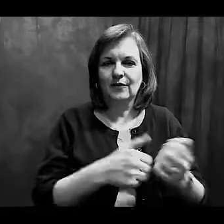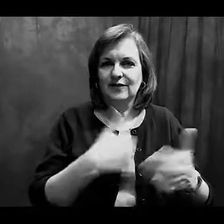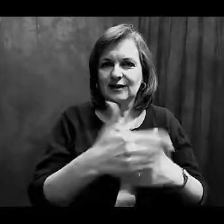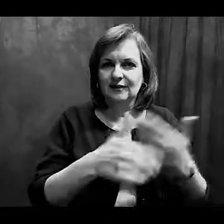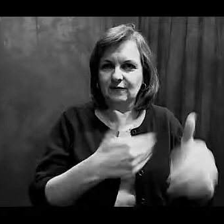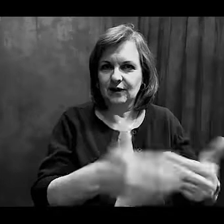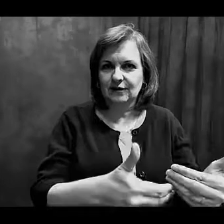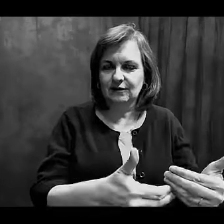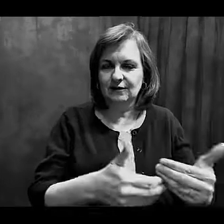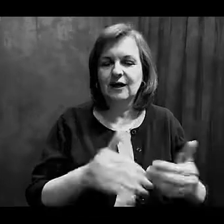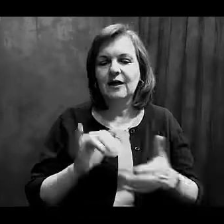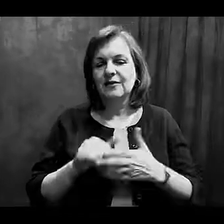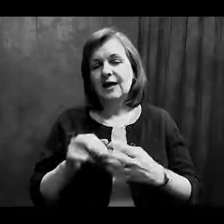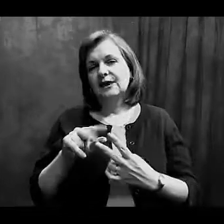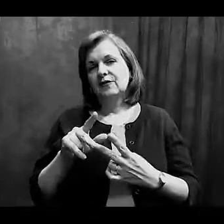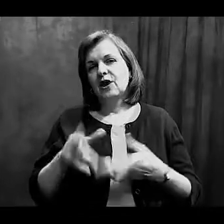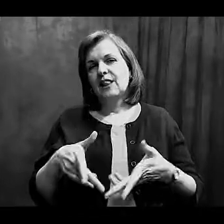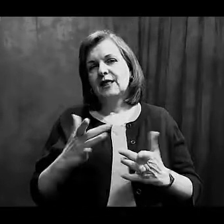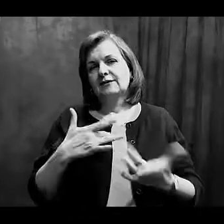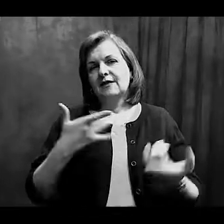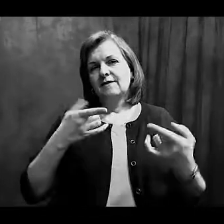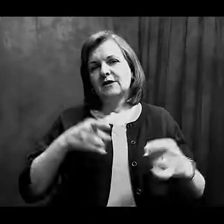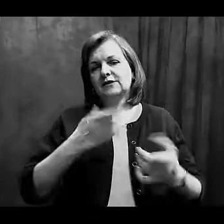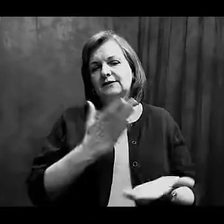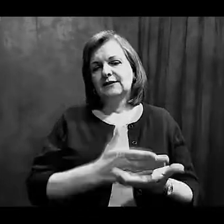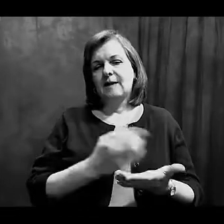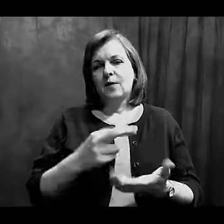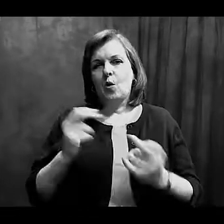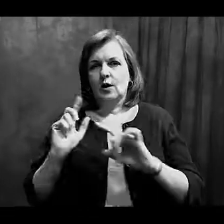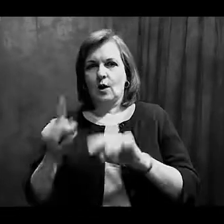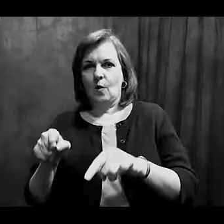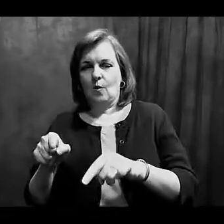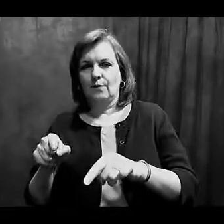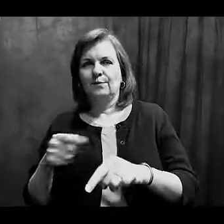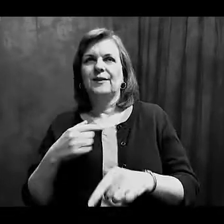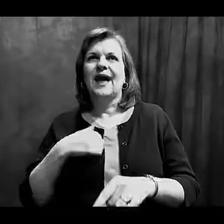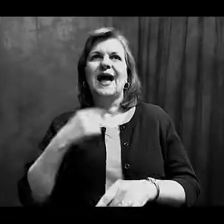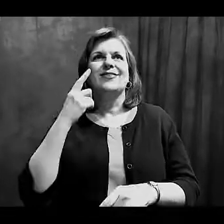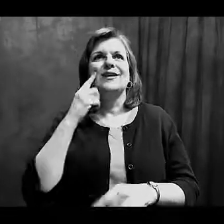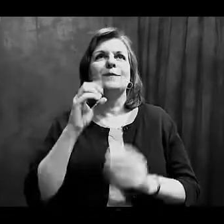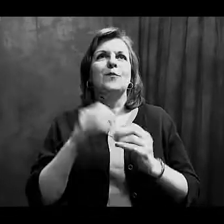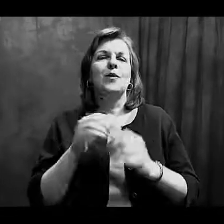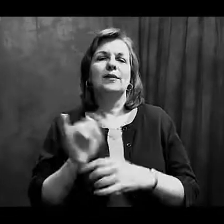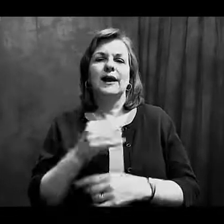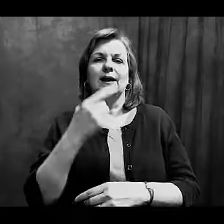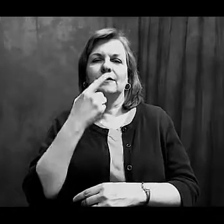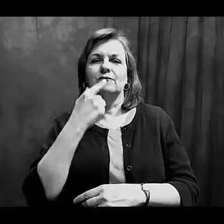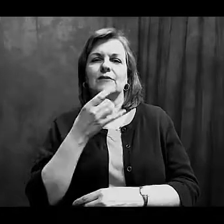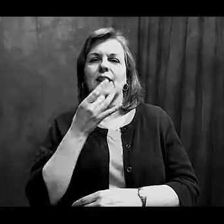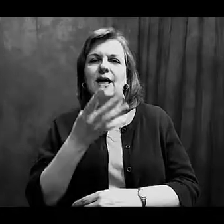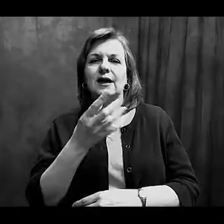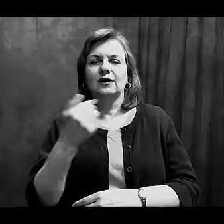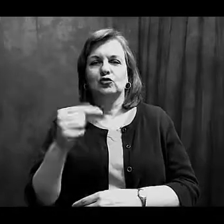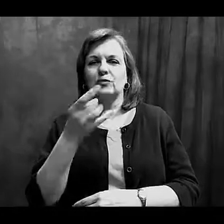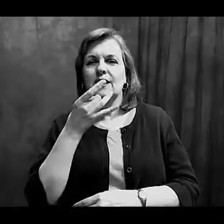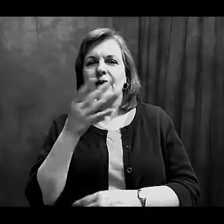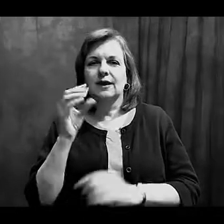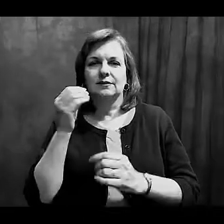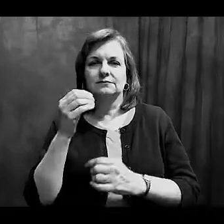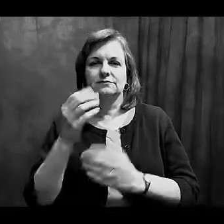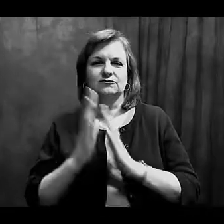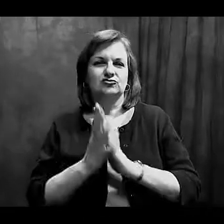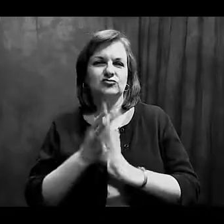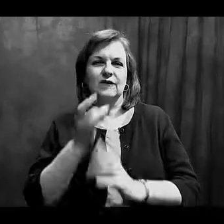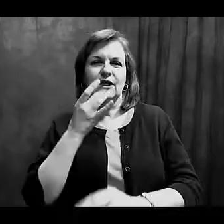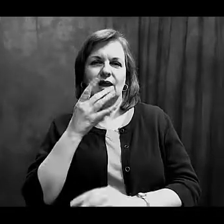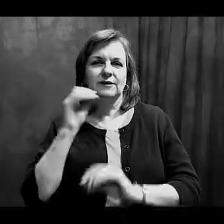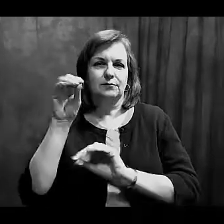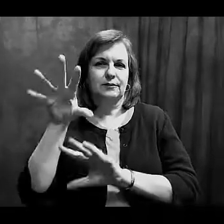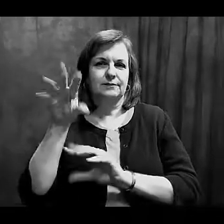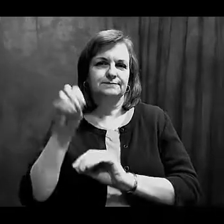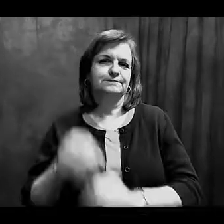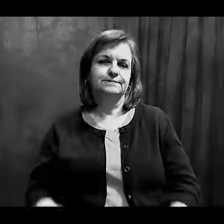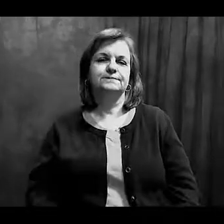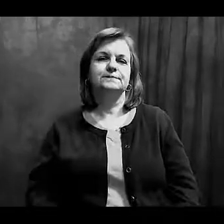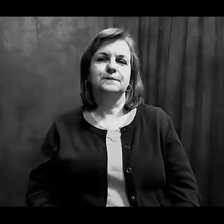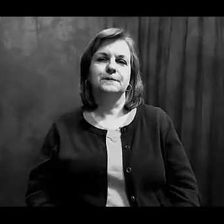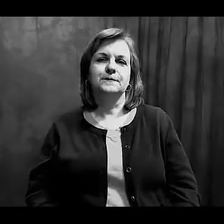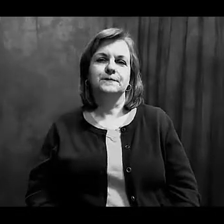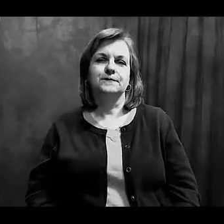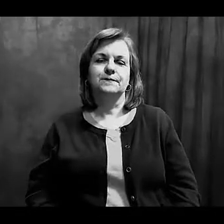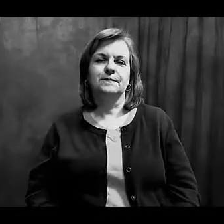this will actually cause an event to stop or allow it to go so I like to think about a more like a red light green light